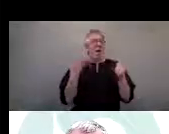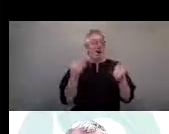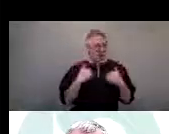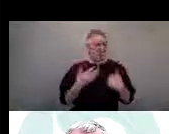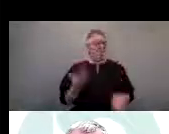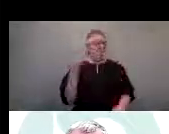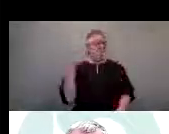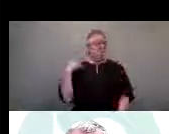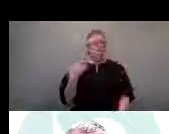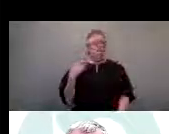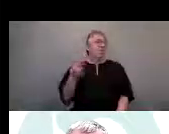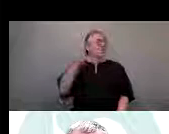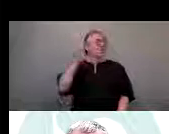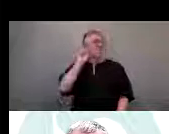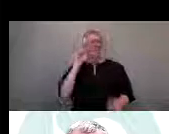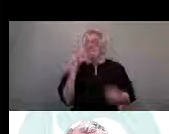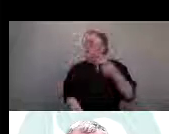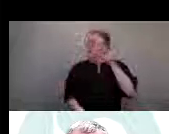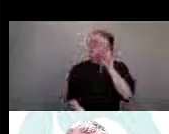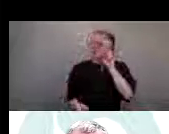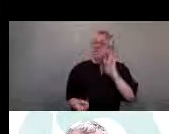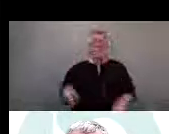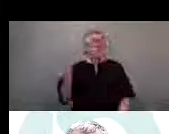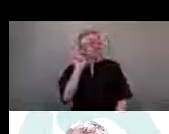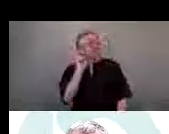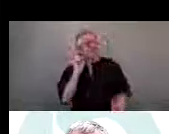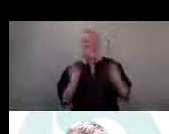I did not accept this for many years. I was user of several